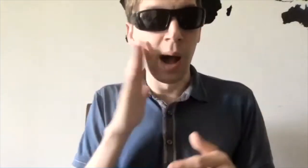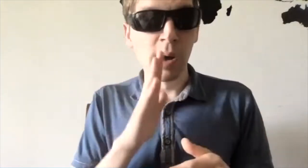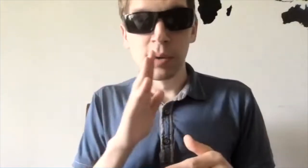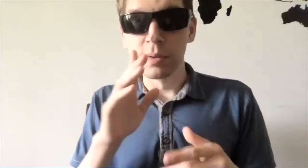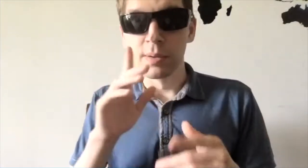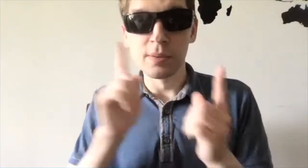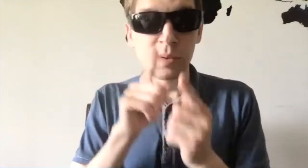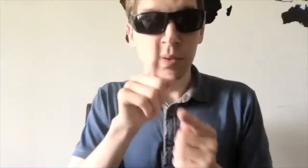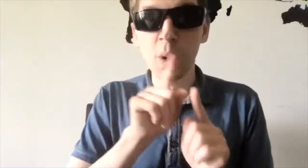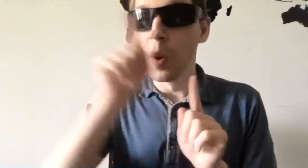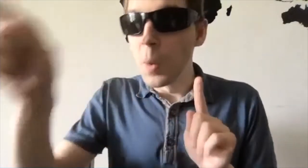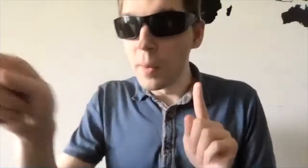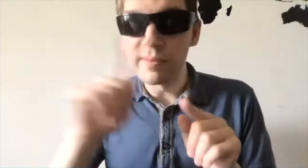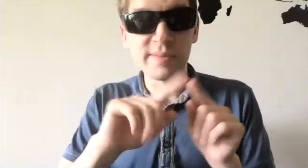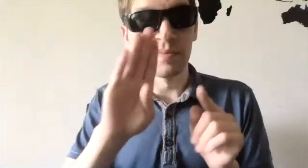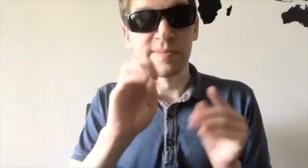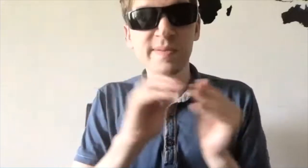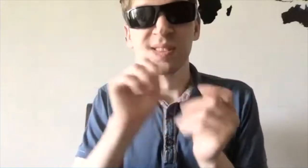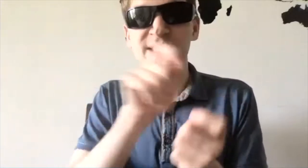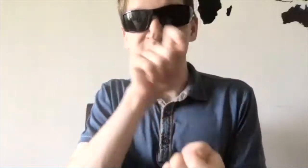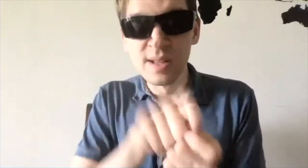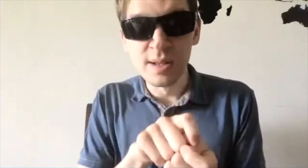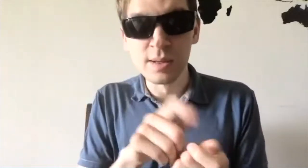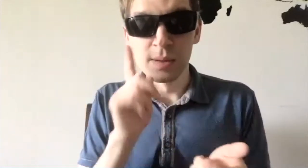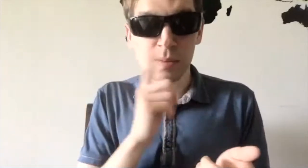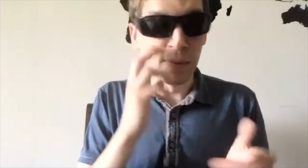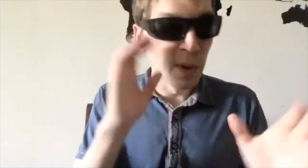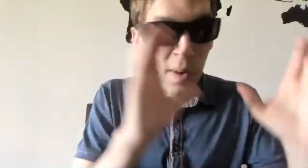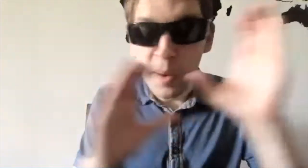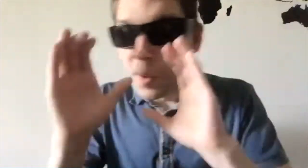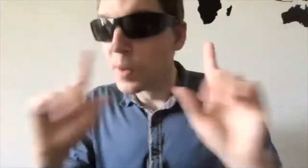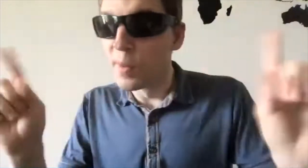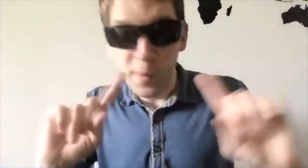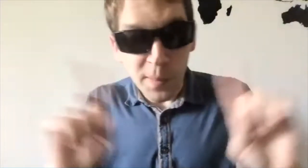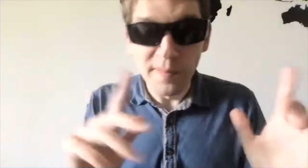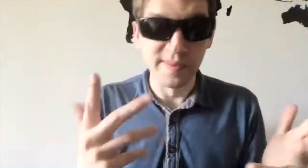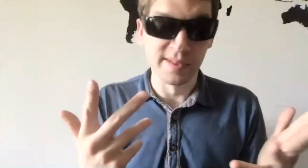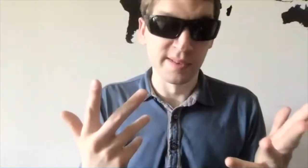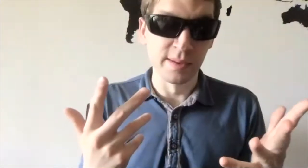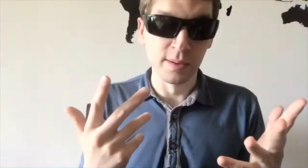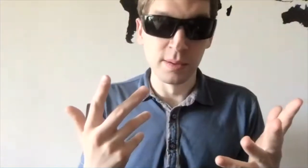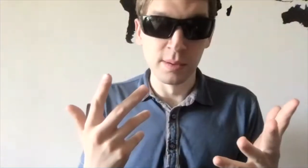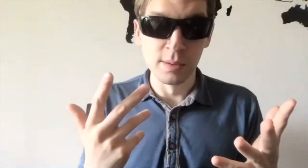the bathroom." Then we know where you're going. Make sure you're specific so that if something does